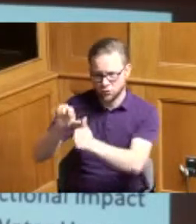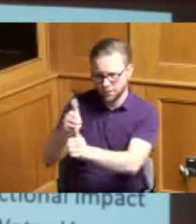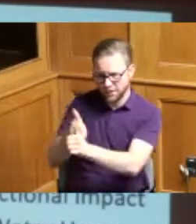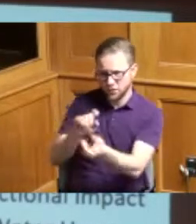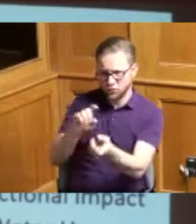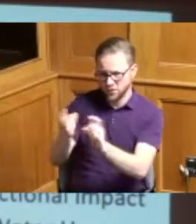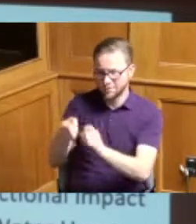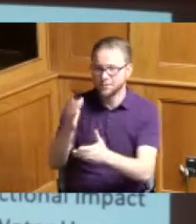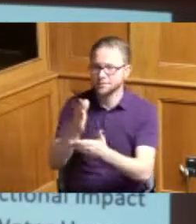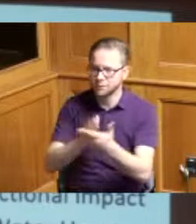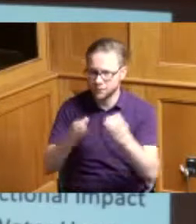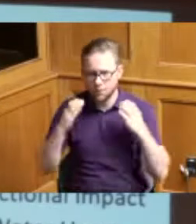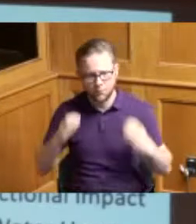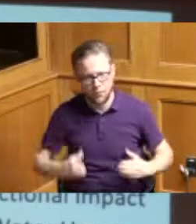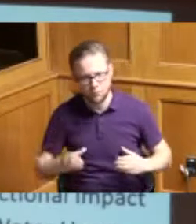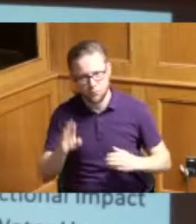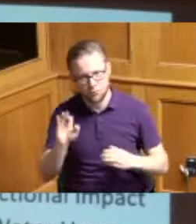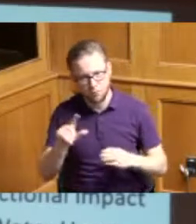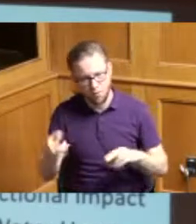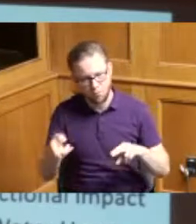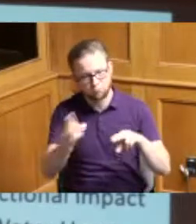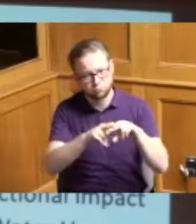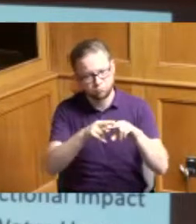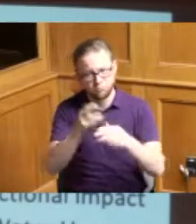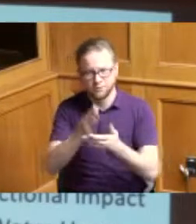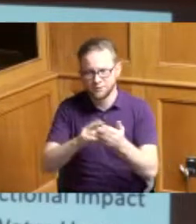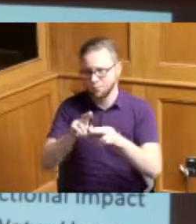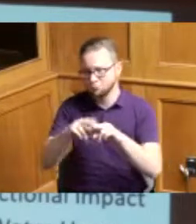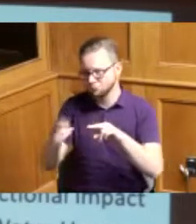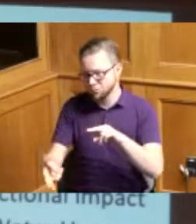bills may go up some customers bills may go down there some customers may not see a whole